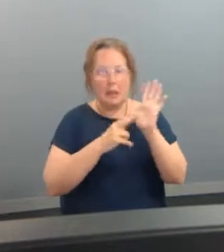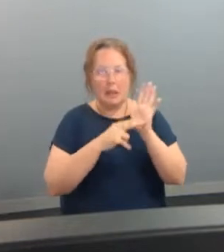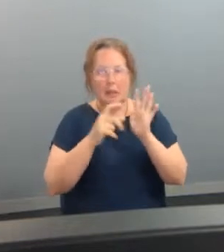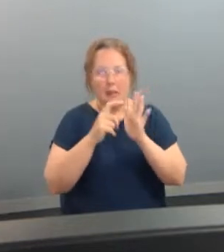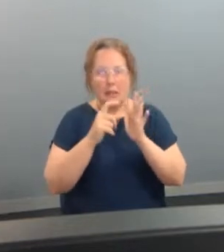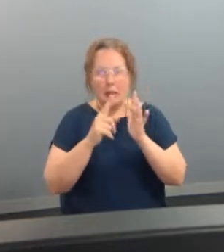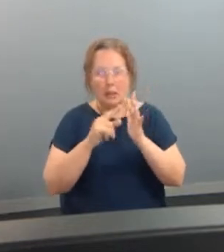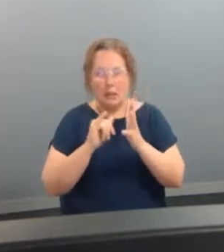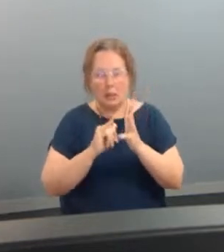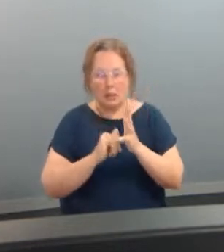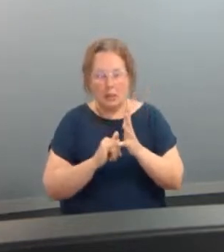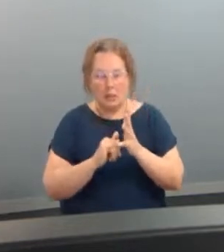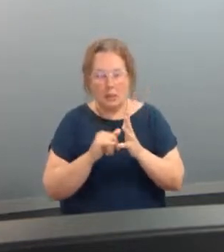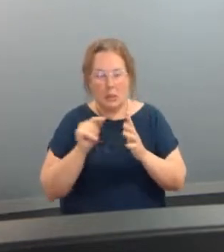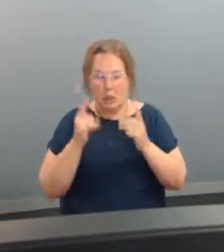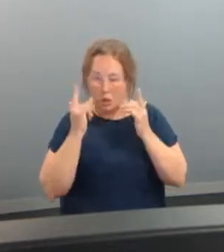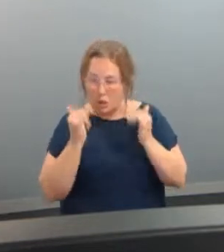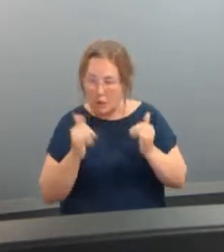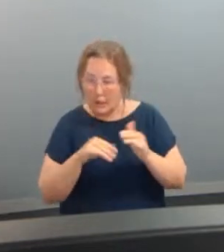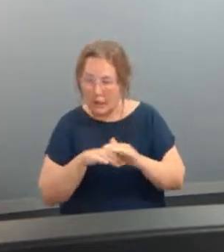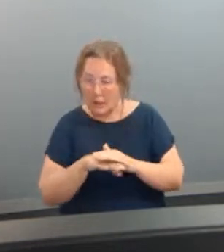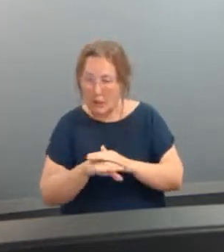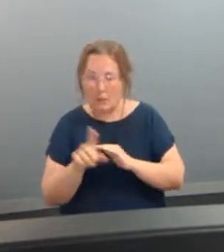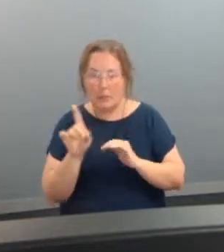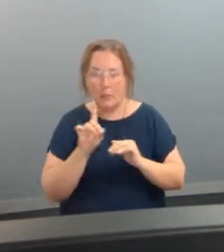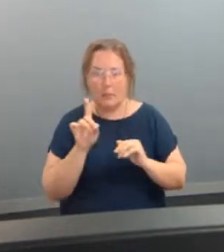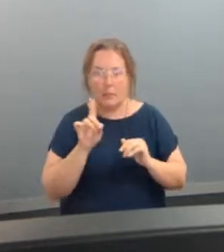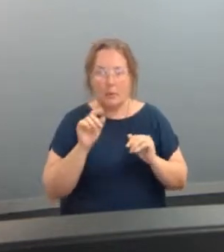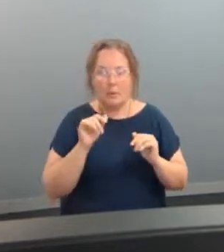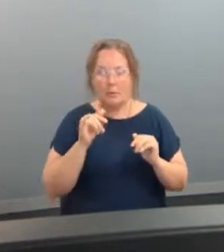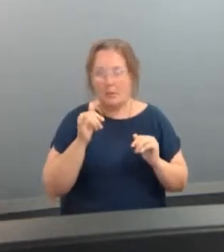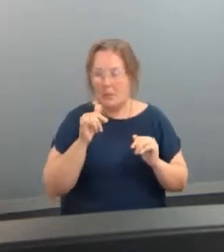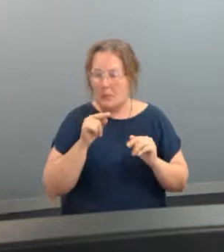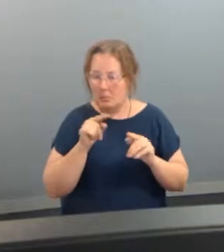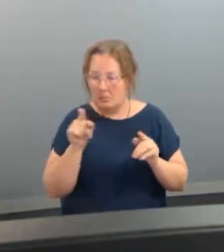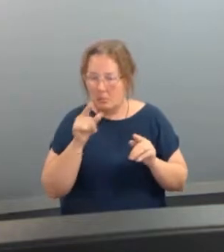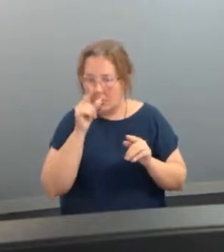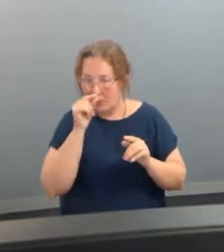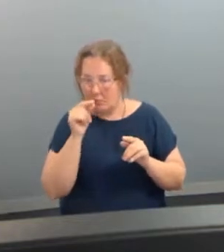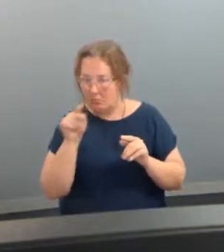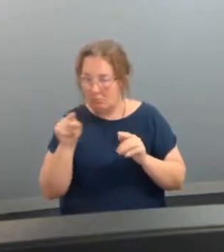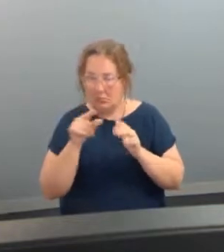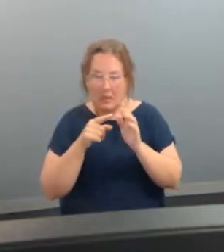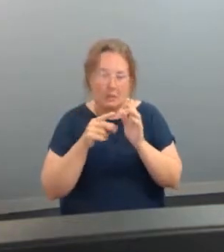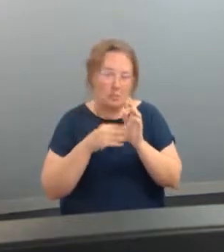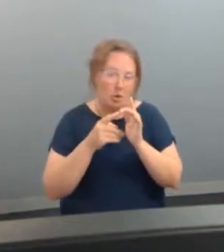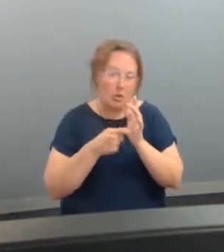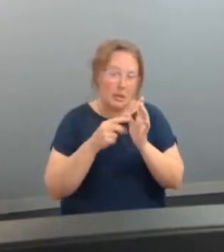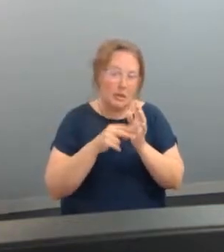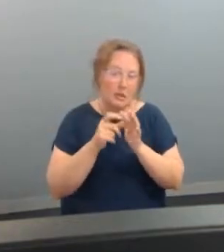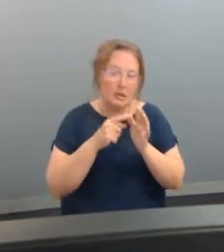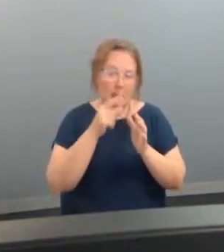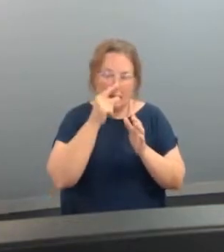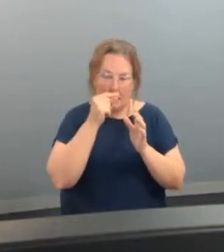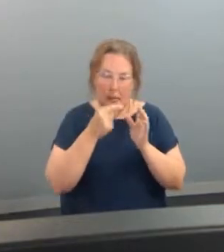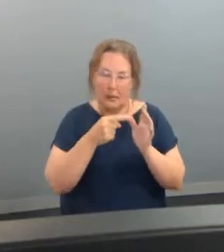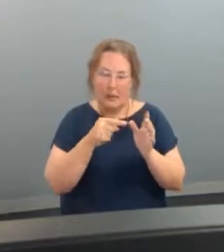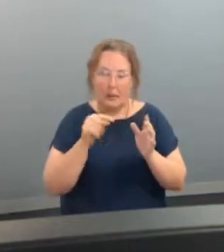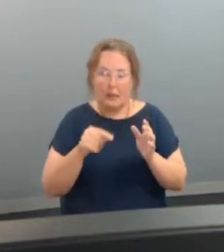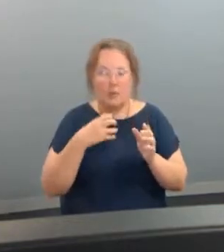. There was a question about the